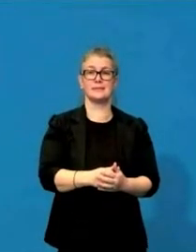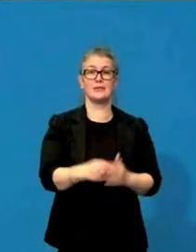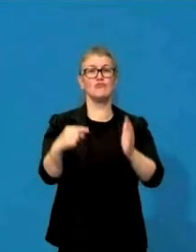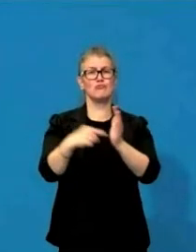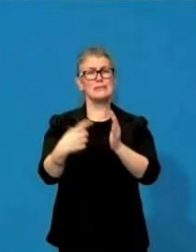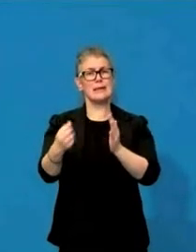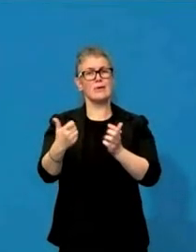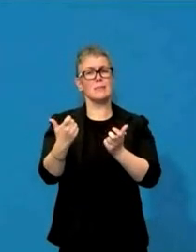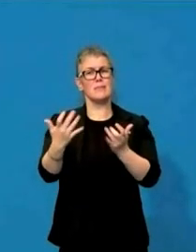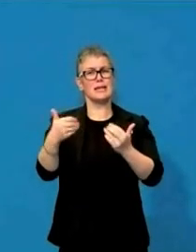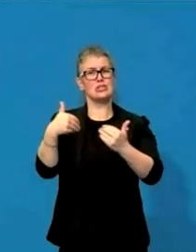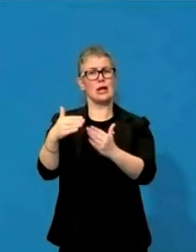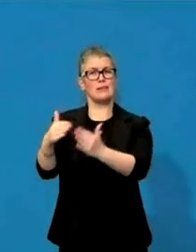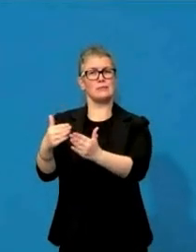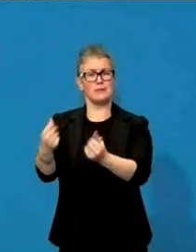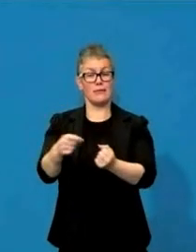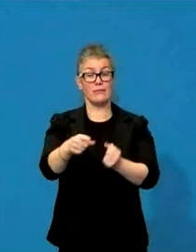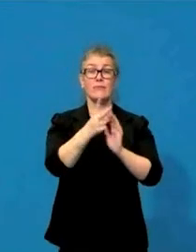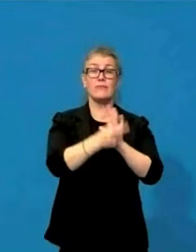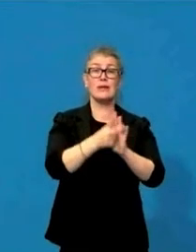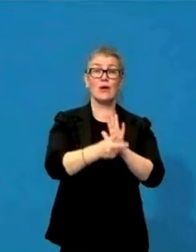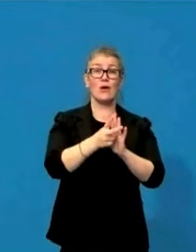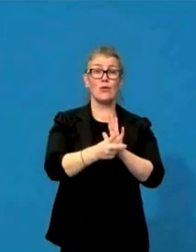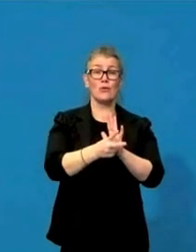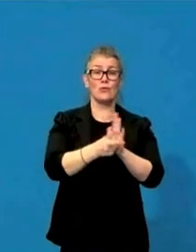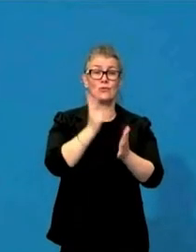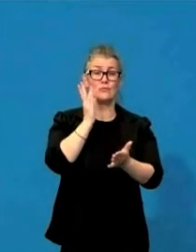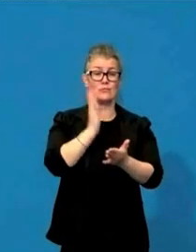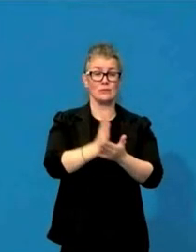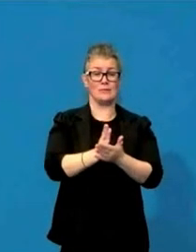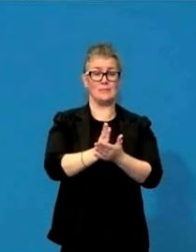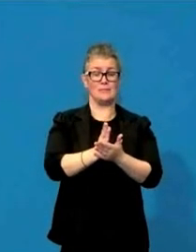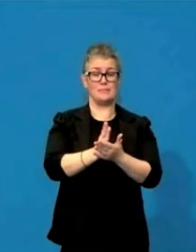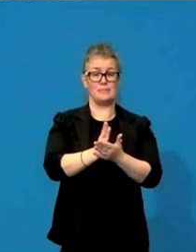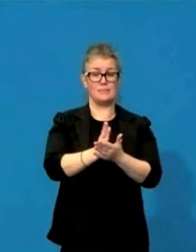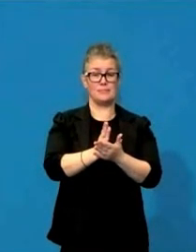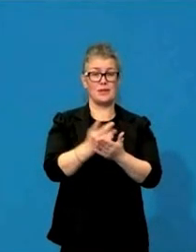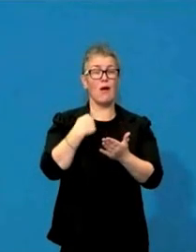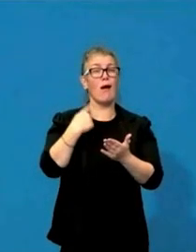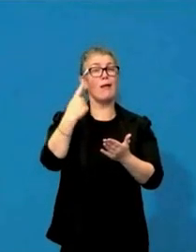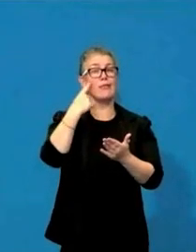That video was most probably the pinnacle, I think, for showing how he - he deals with